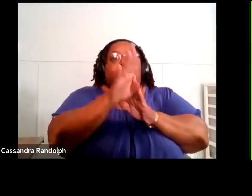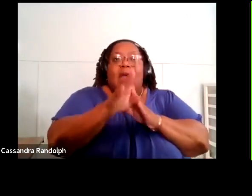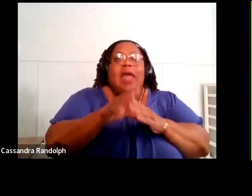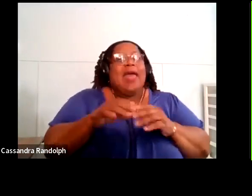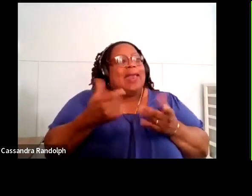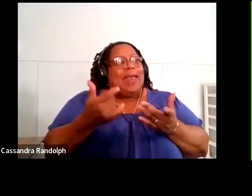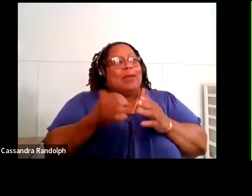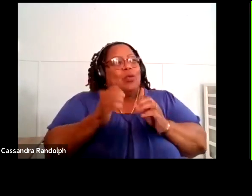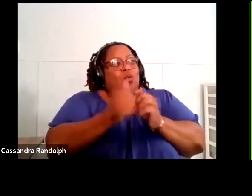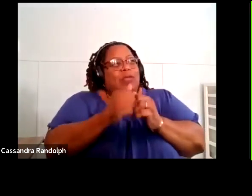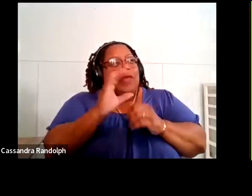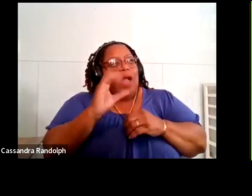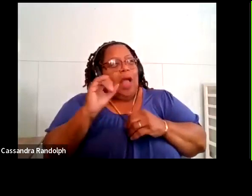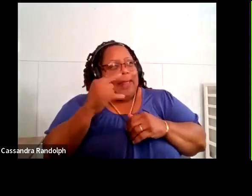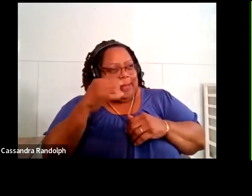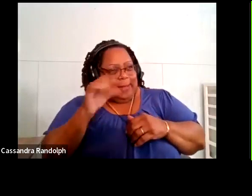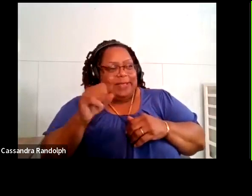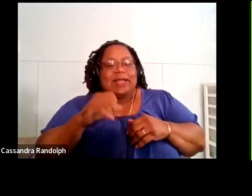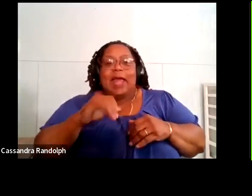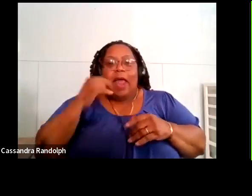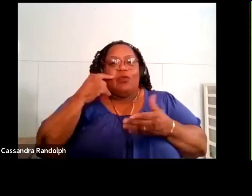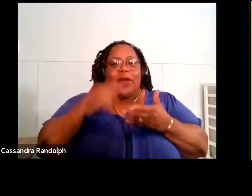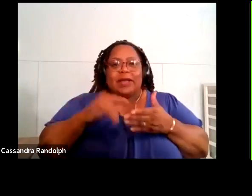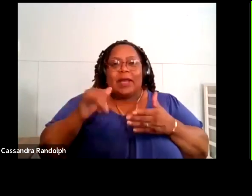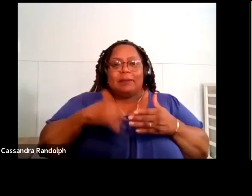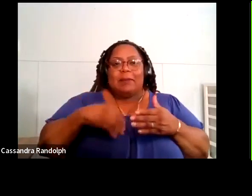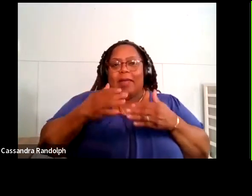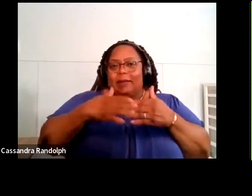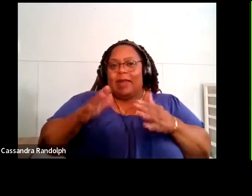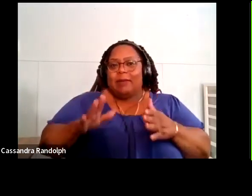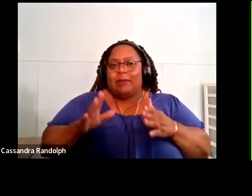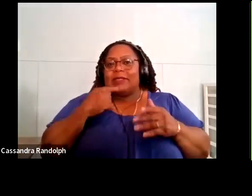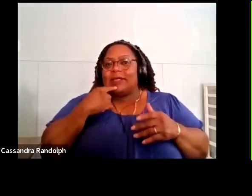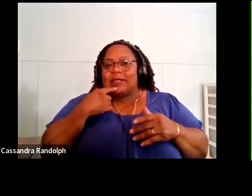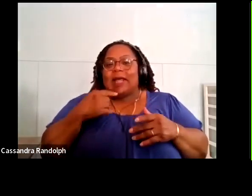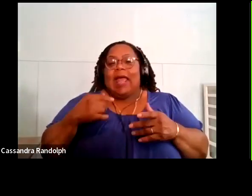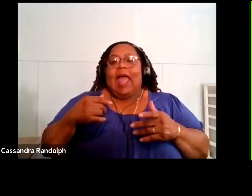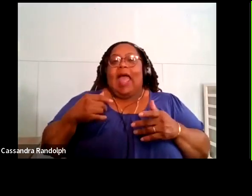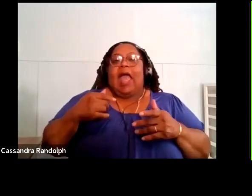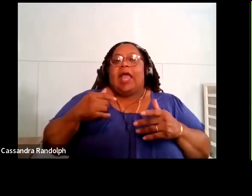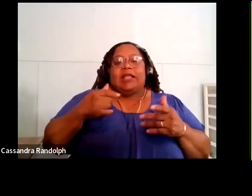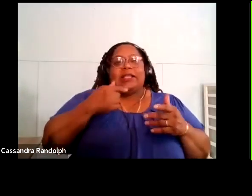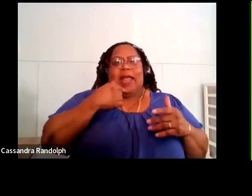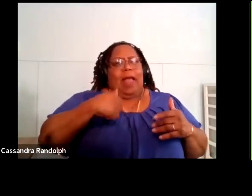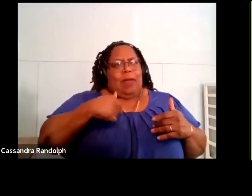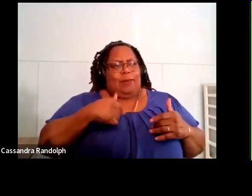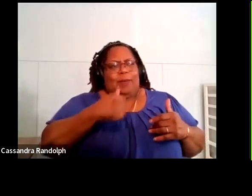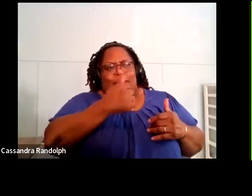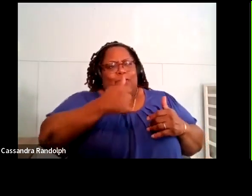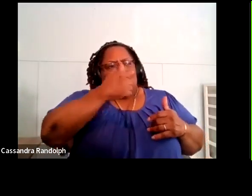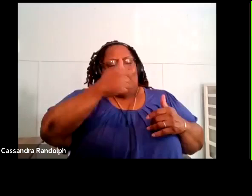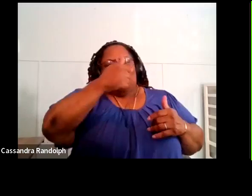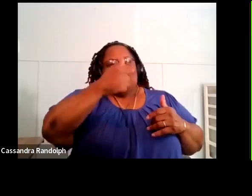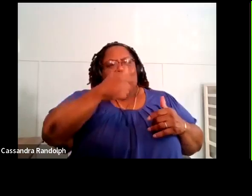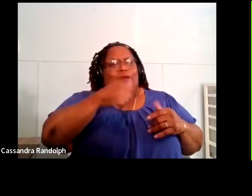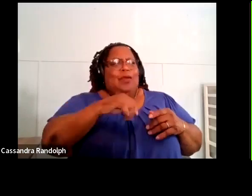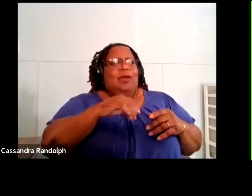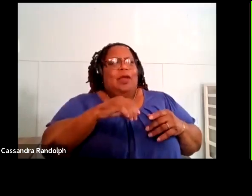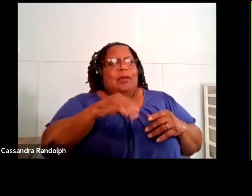be clear. I'm here and I still want to be connected and I still want to learn and grow as I was